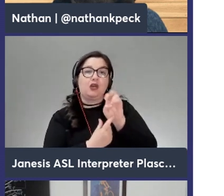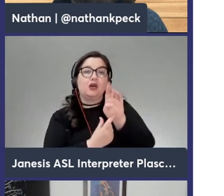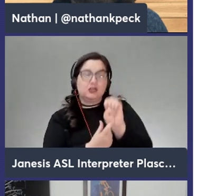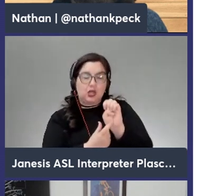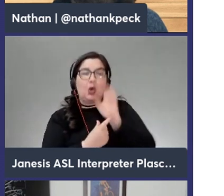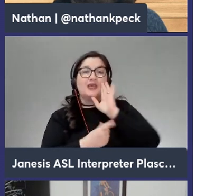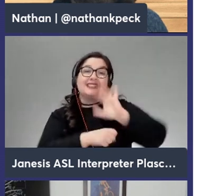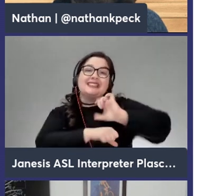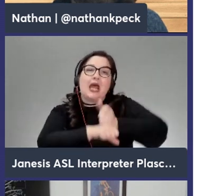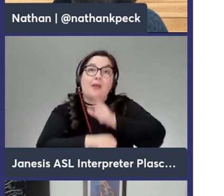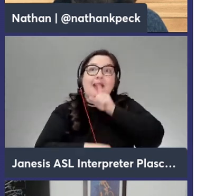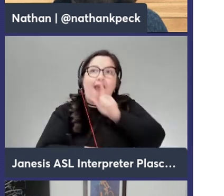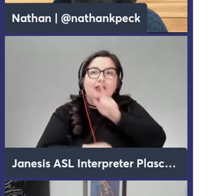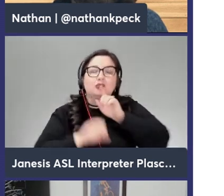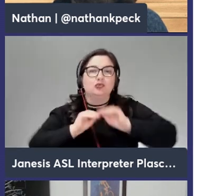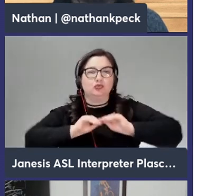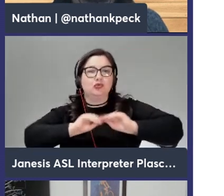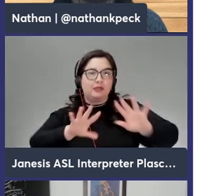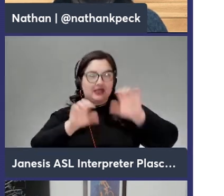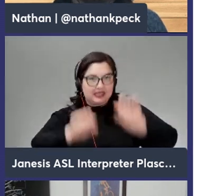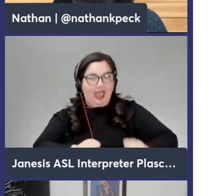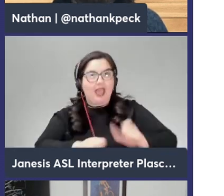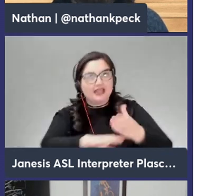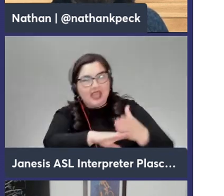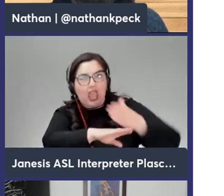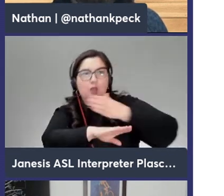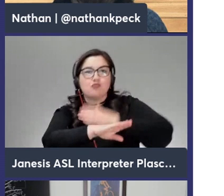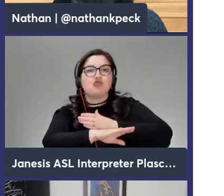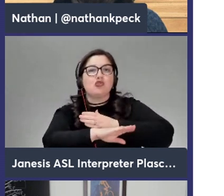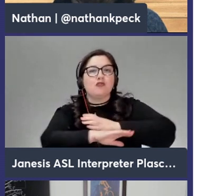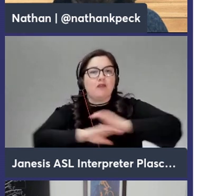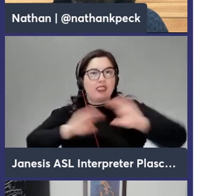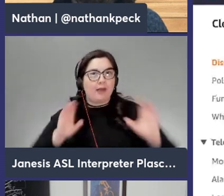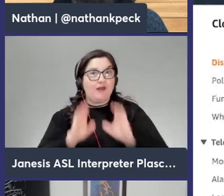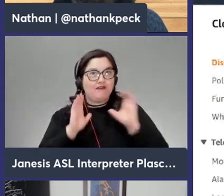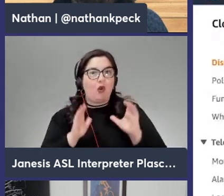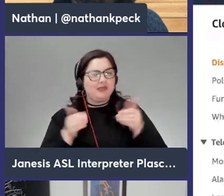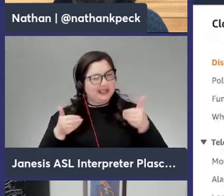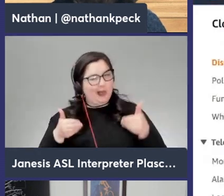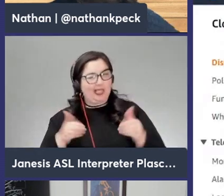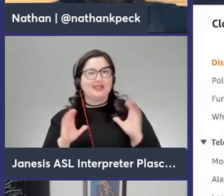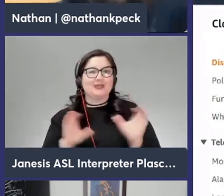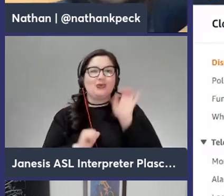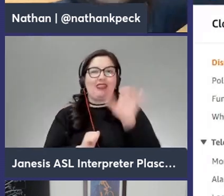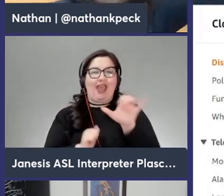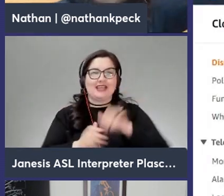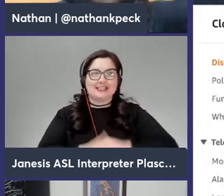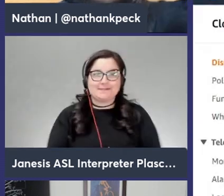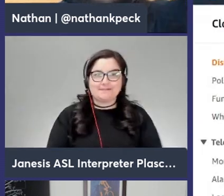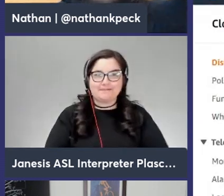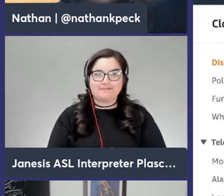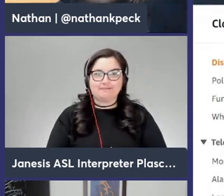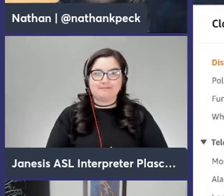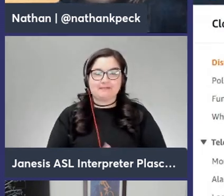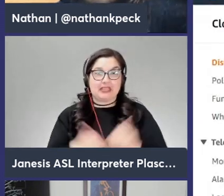so that we can improve the performance here. So let's do that. So I'm here in the CloudFront console,